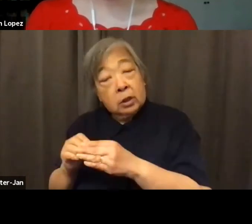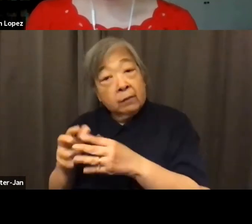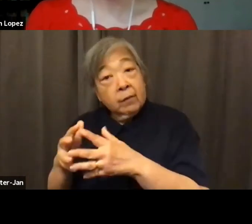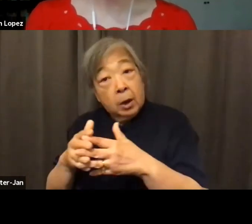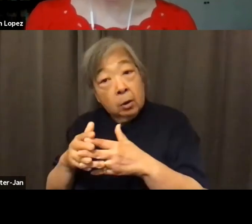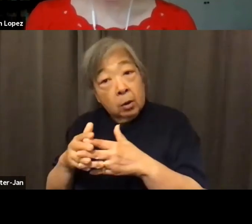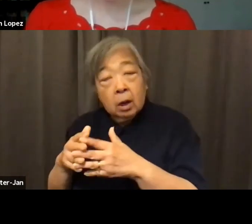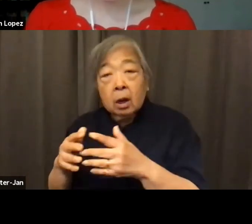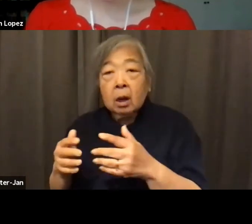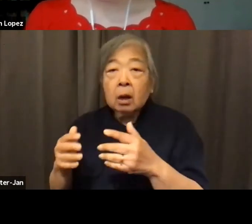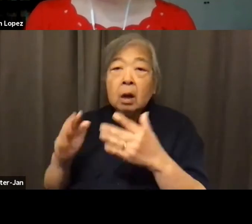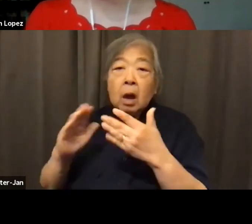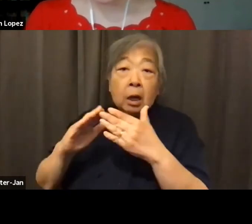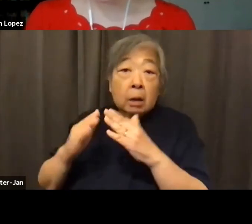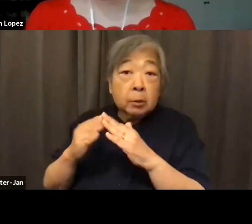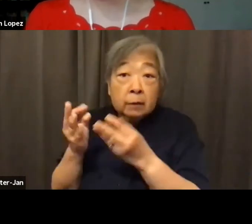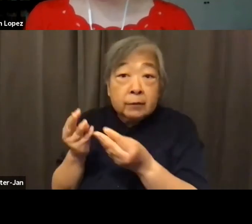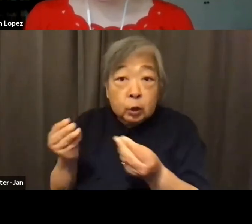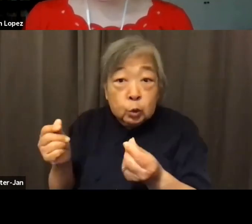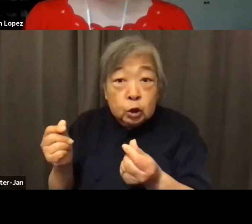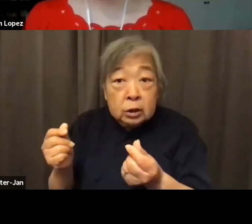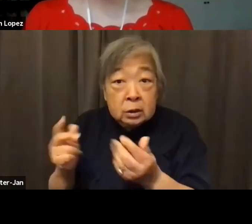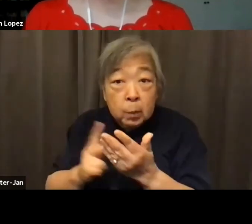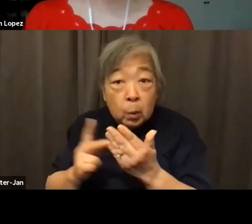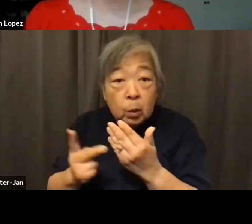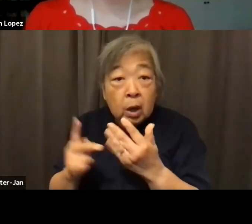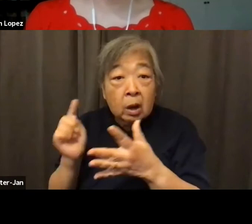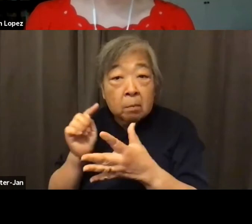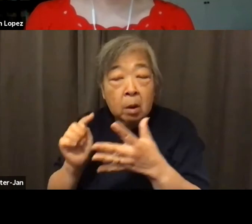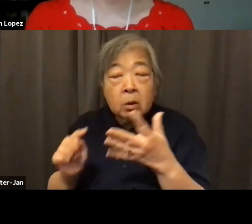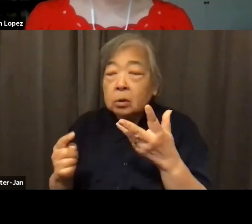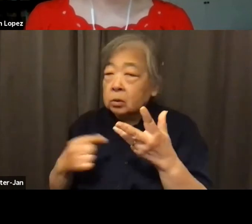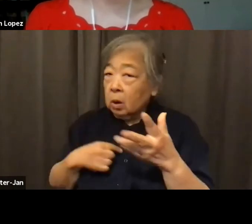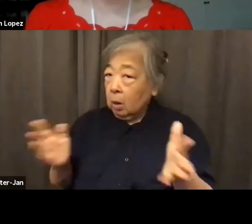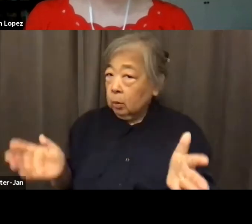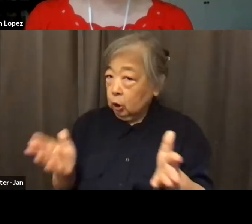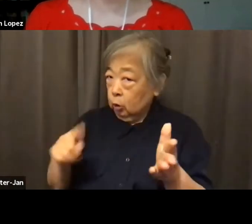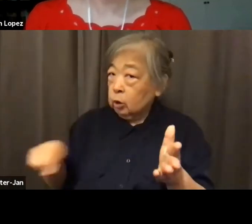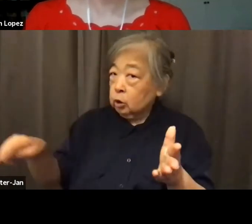Solutions Program, so I would encourage you to go to IREX.org.